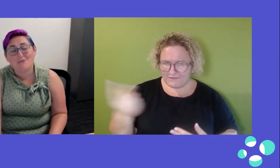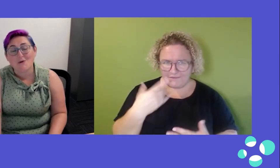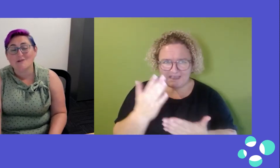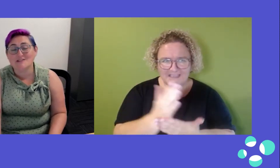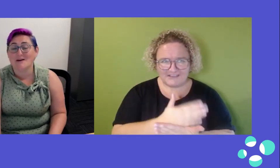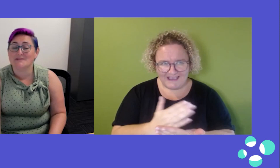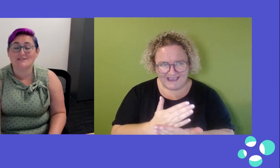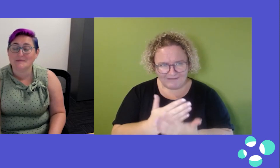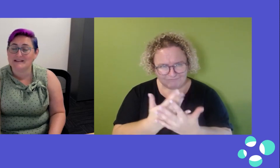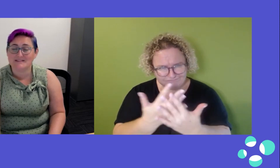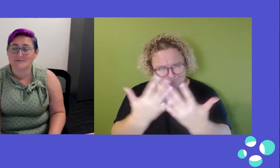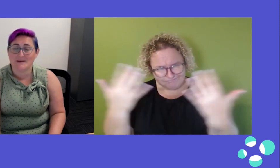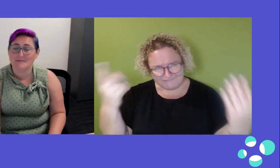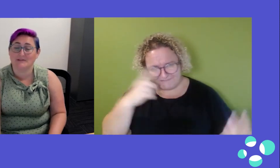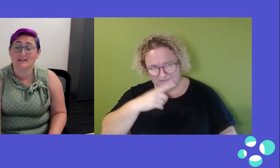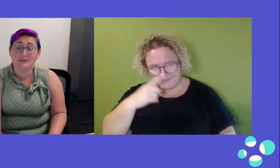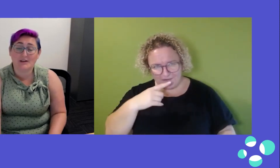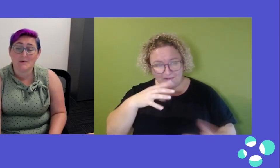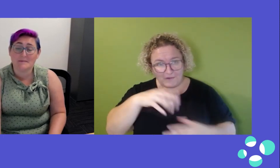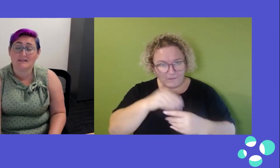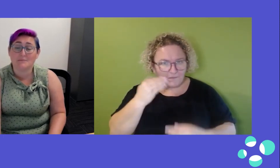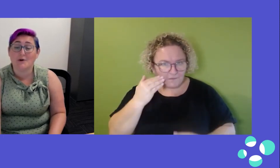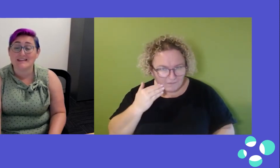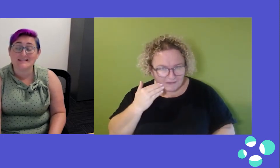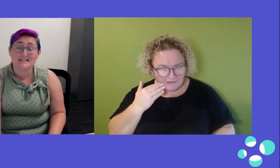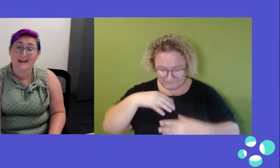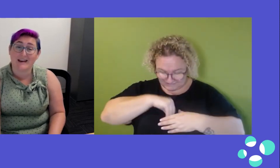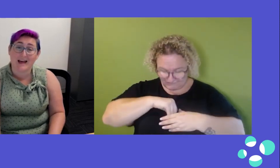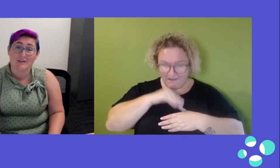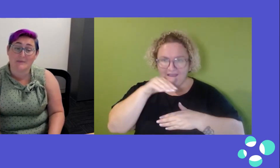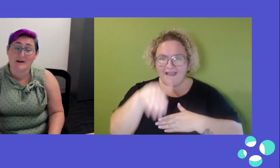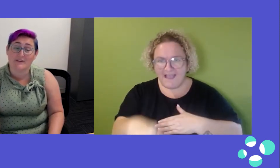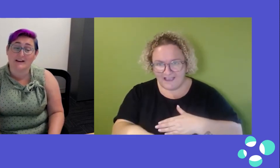The world we share with so many different people, including women, both inside and out of the binary.